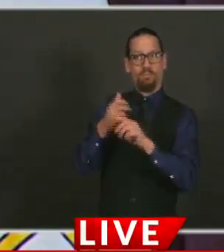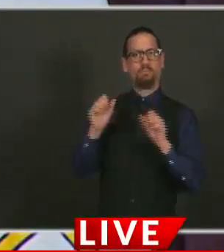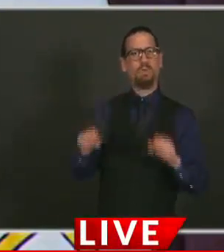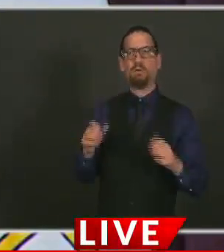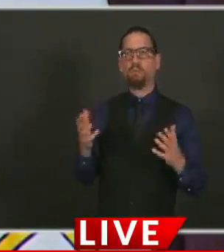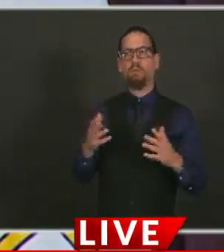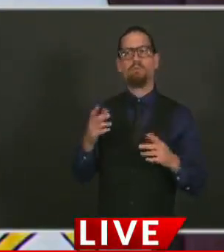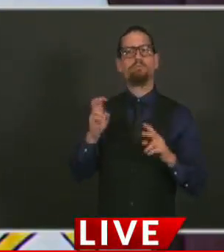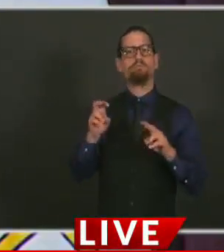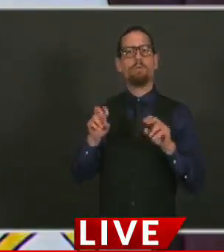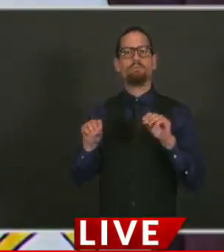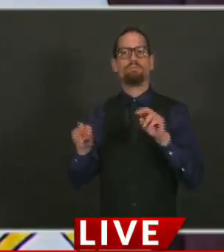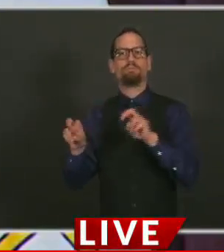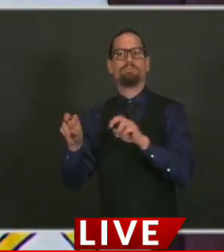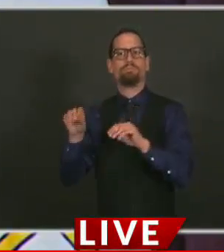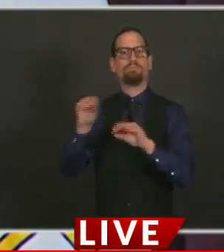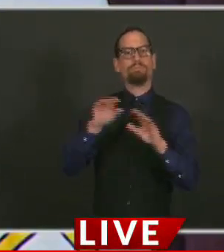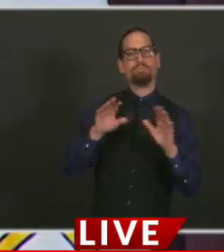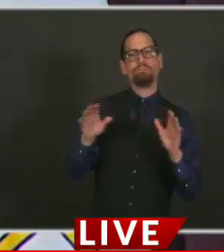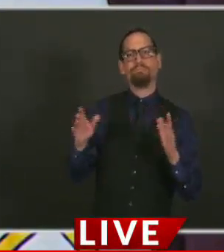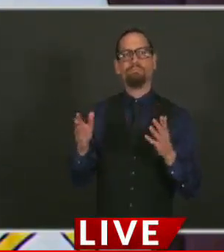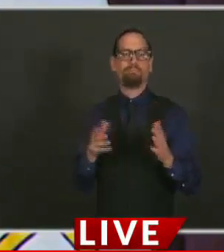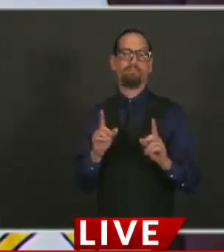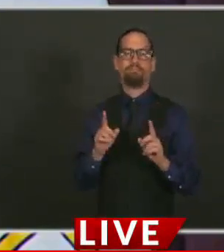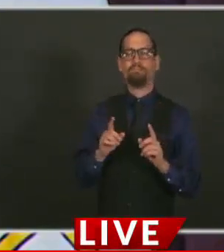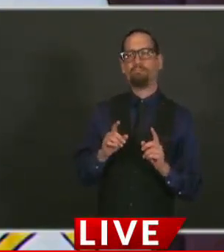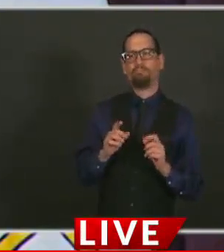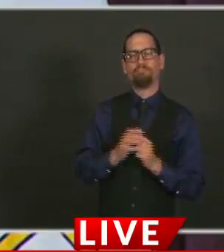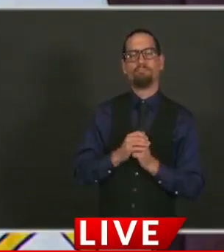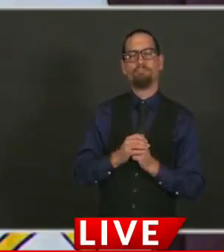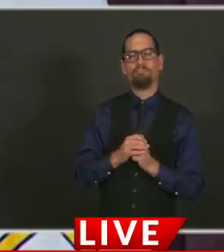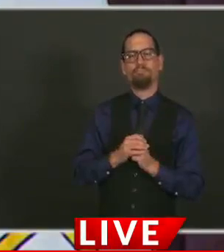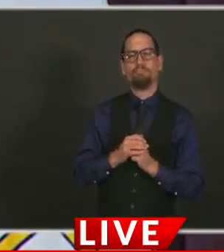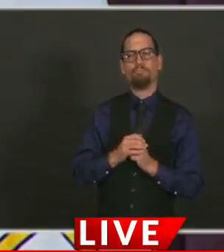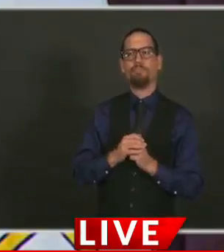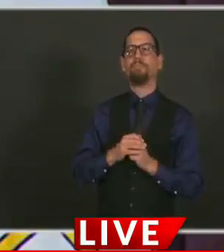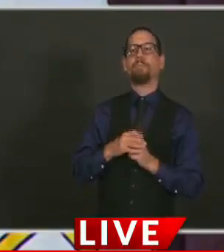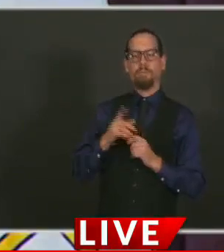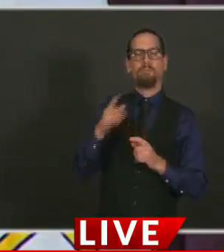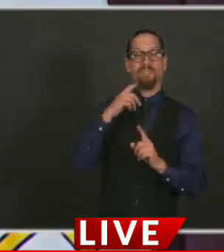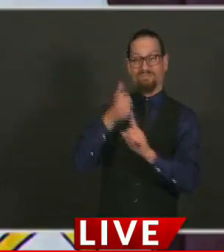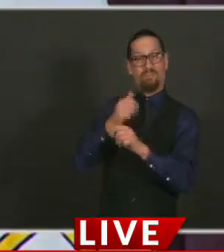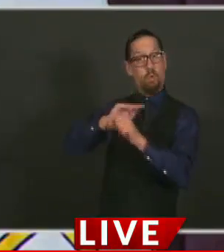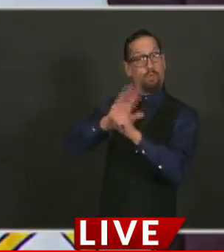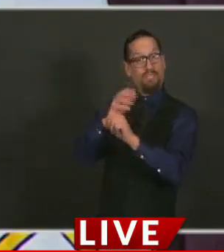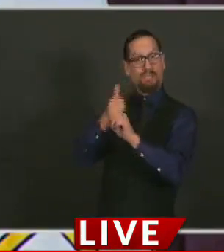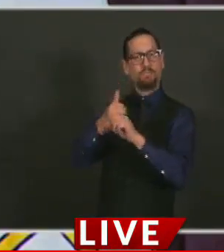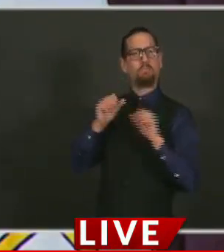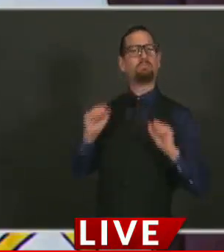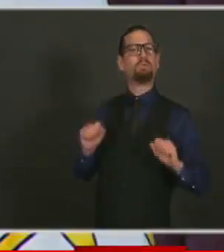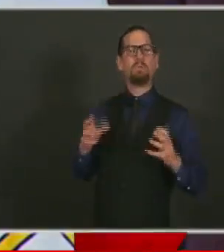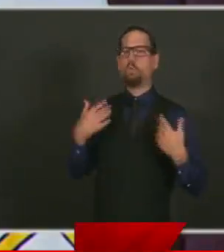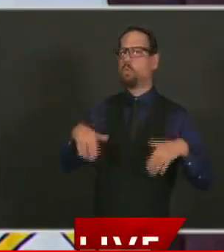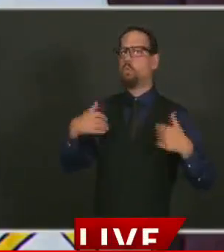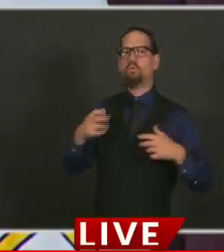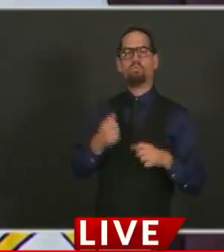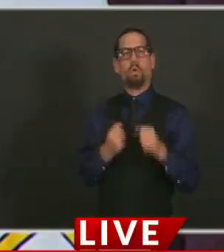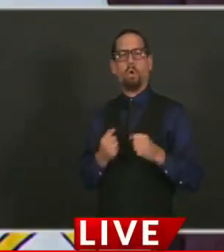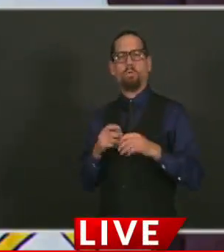BECAUSE OF THE ABILITY OF THE VIRUS TO